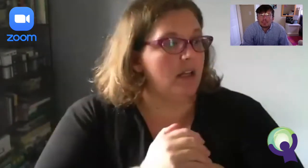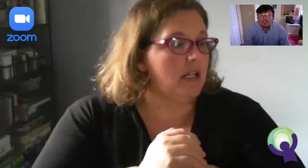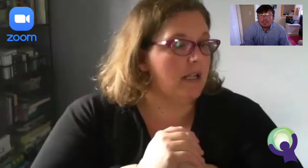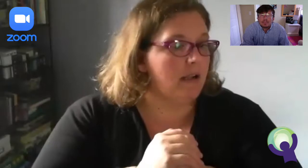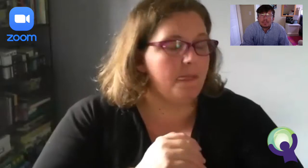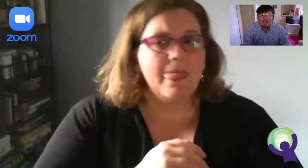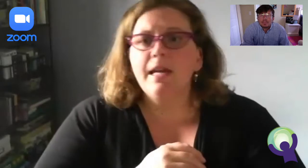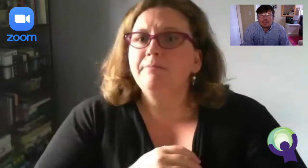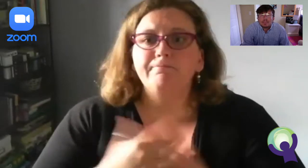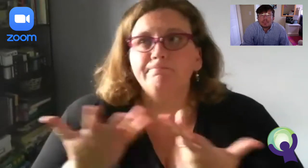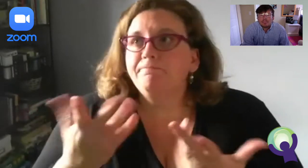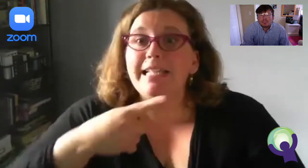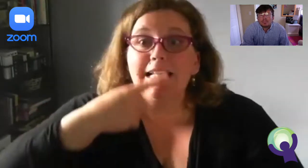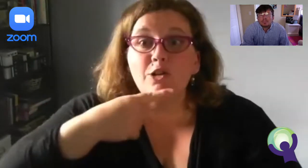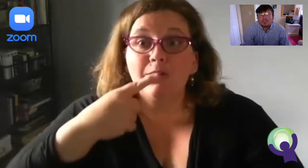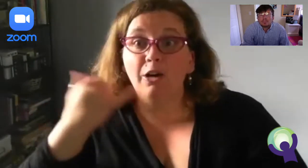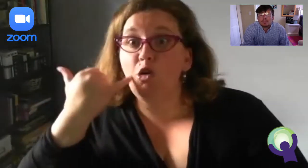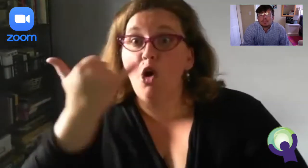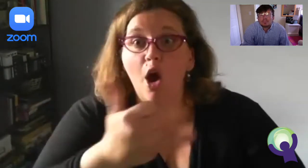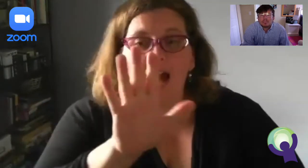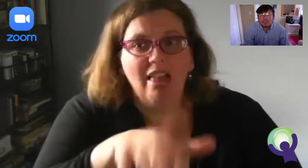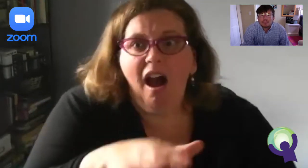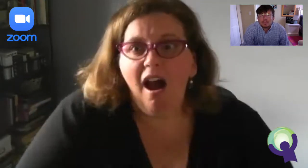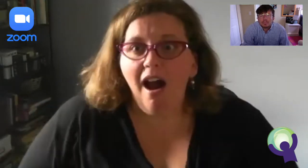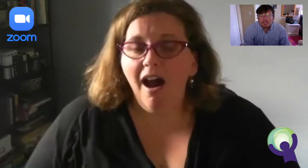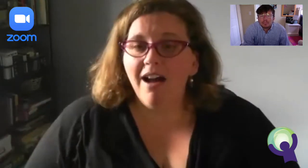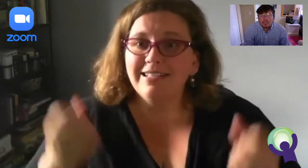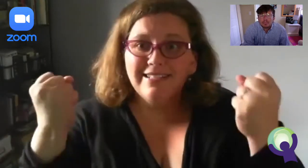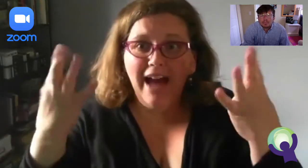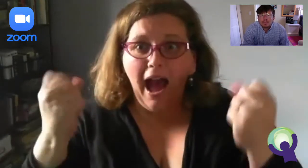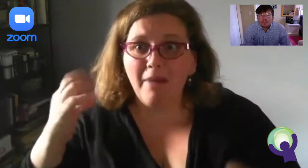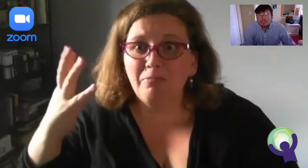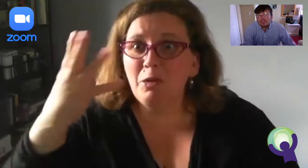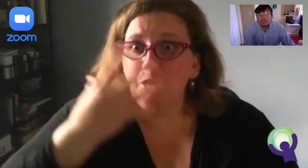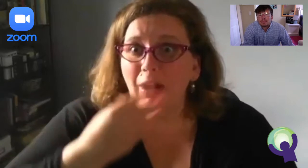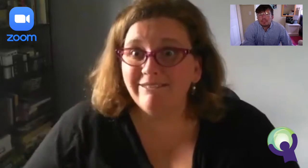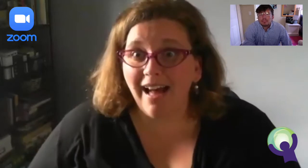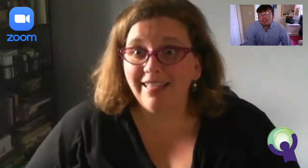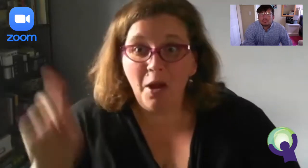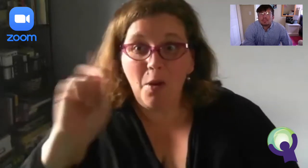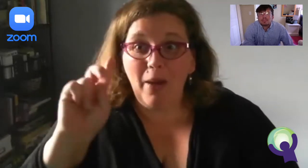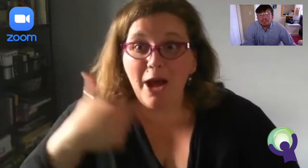topics for example-- if a hearing person calls and says oh